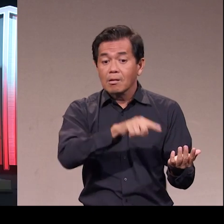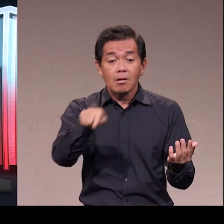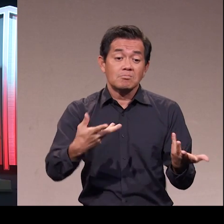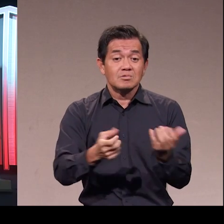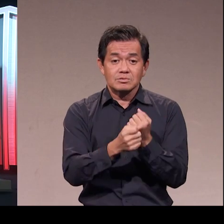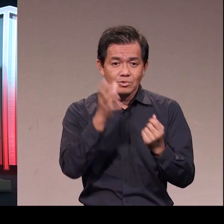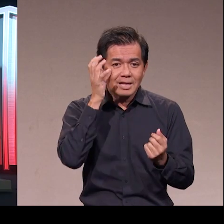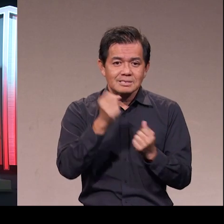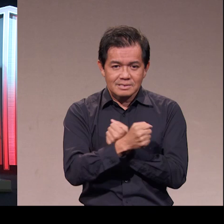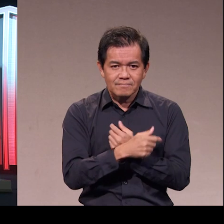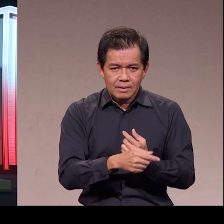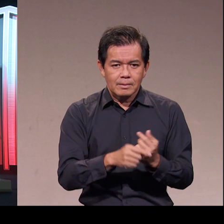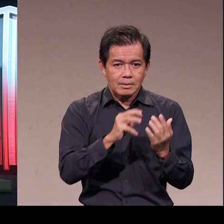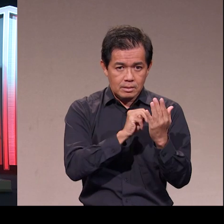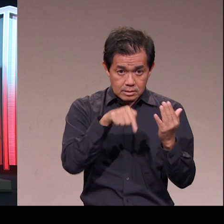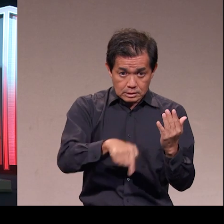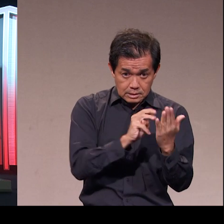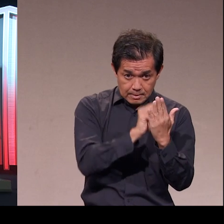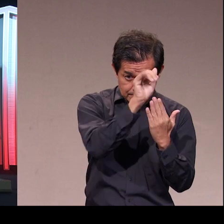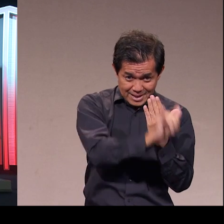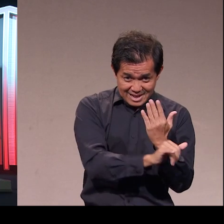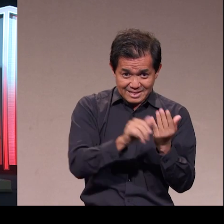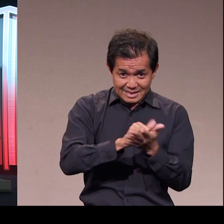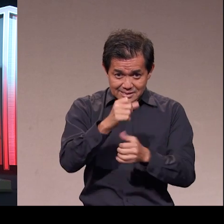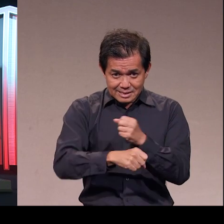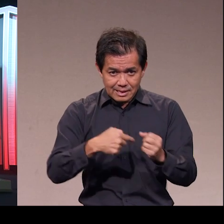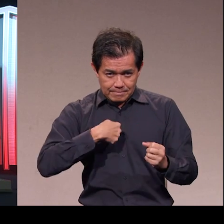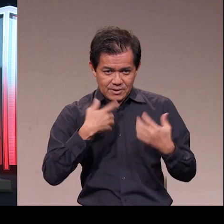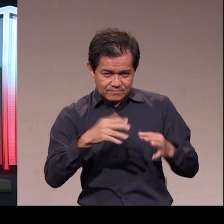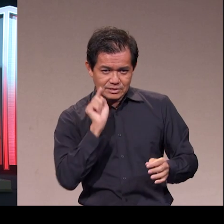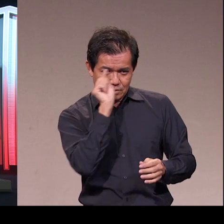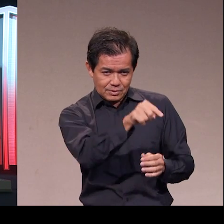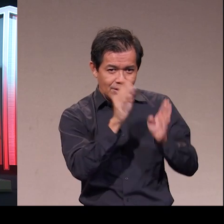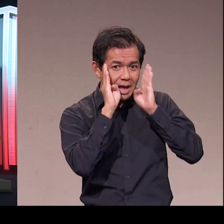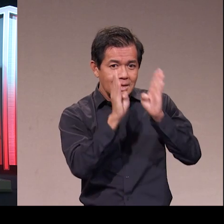I attended a concert by Marsiling Chinese Orchestra. They invited a Filipino Rondalla group to join them.